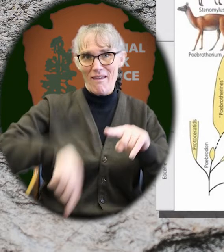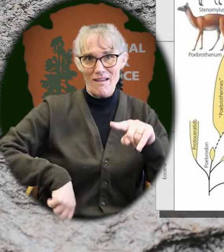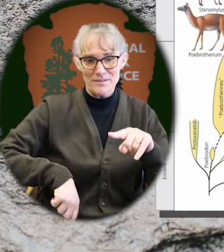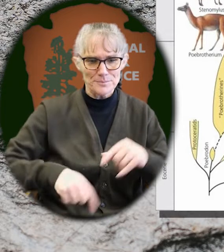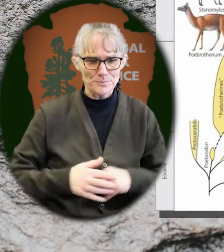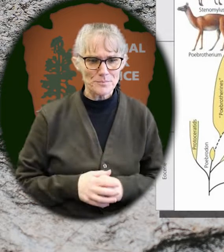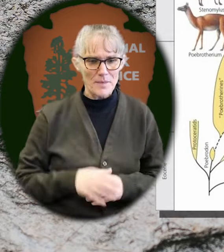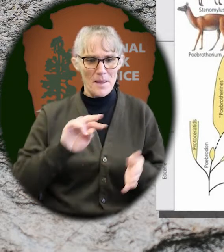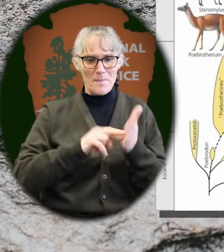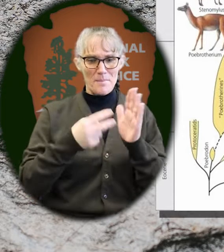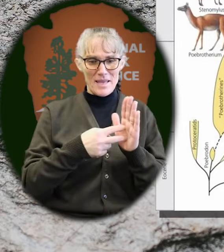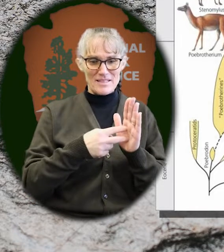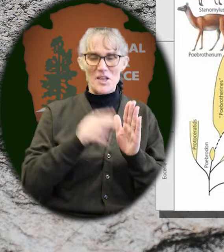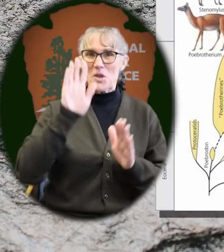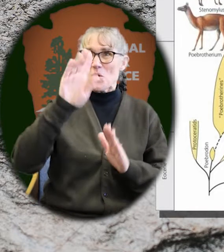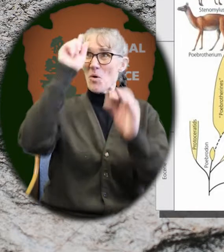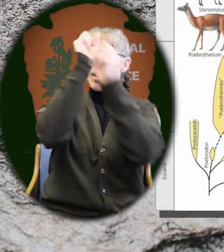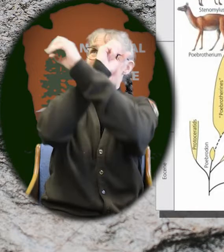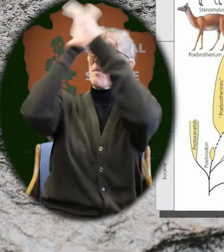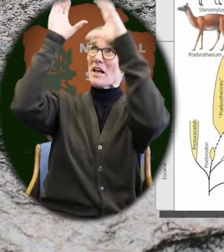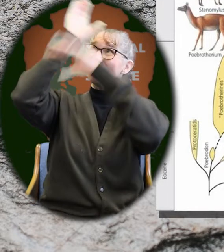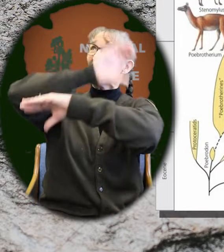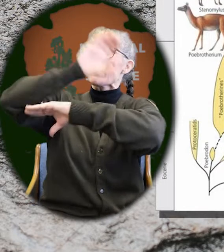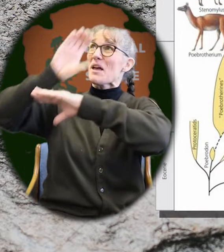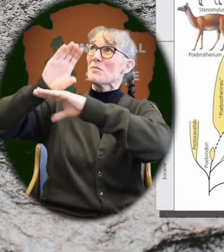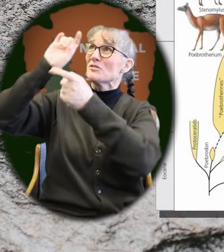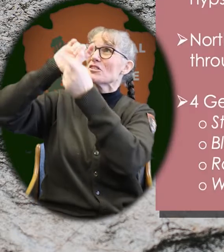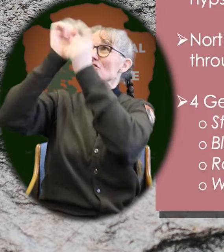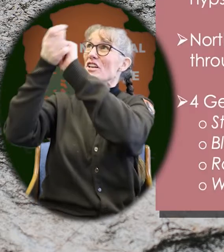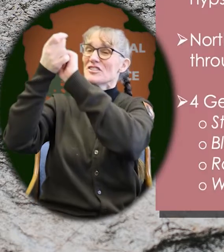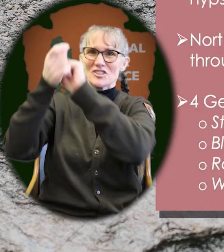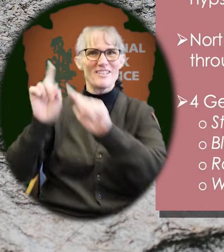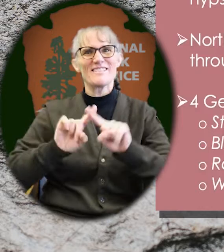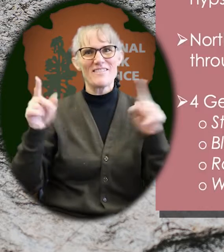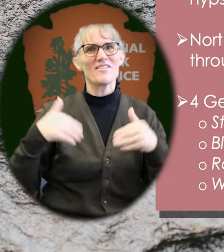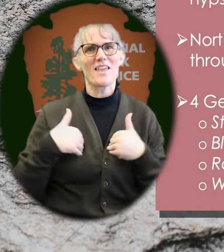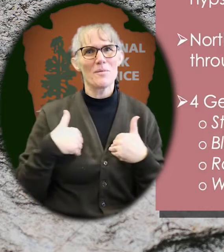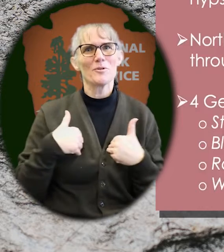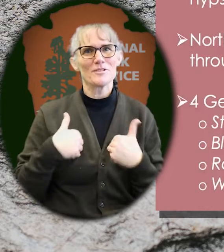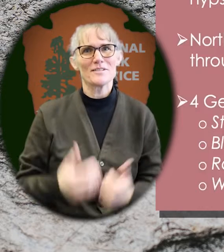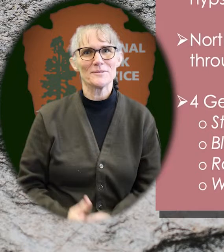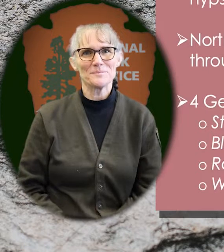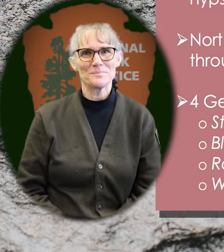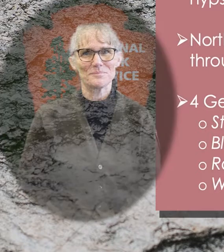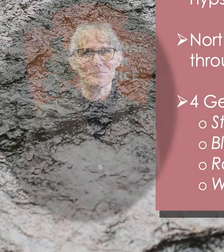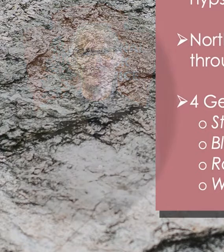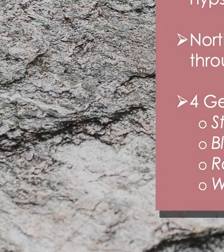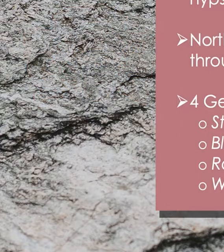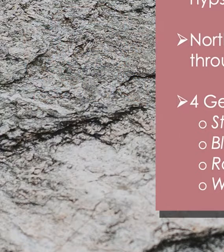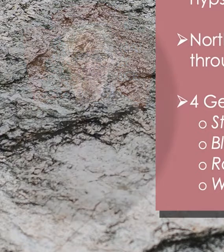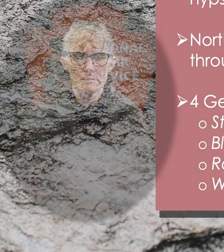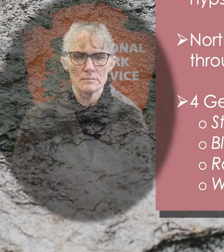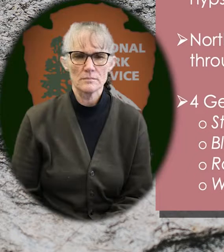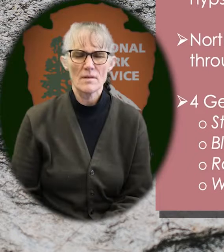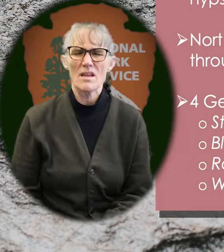So, we're picturing uh quite different type of animal. [Audio Description: Text in Transcript]